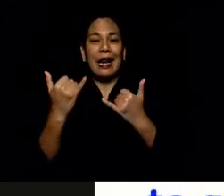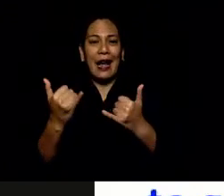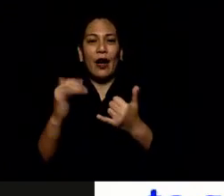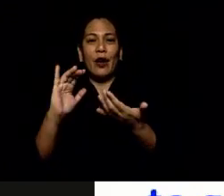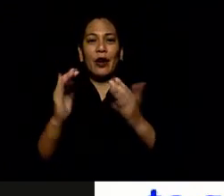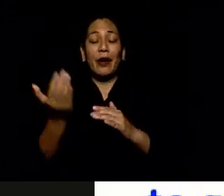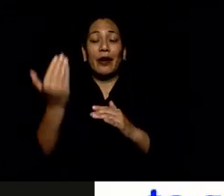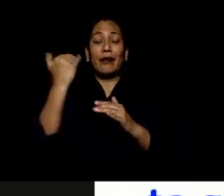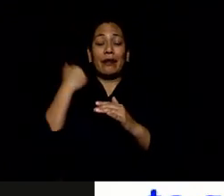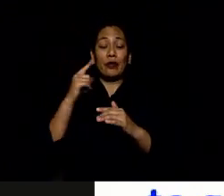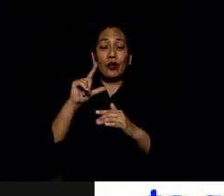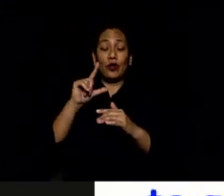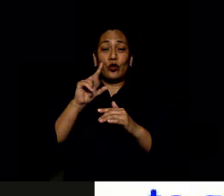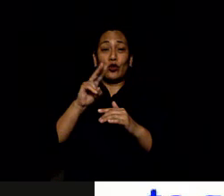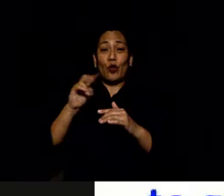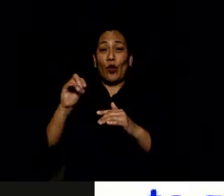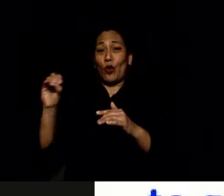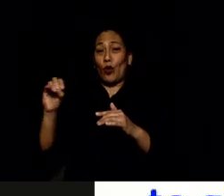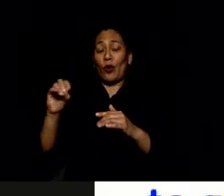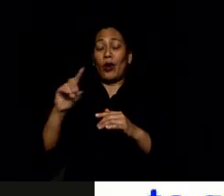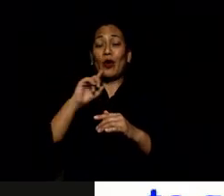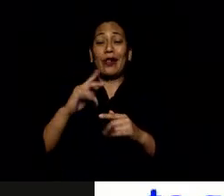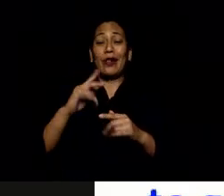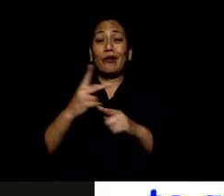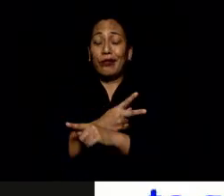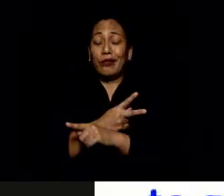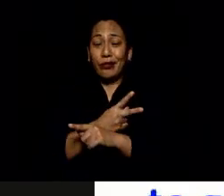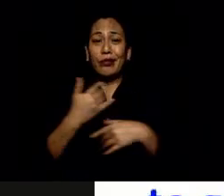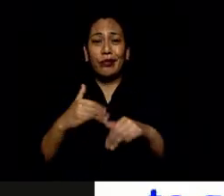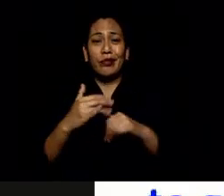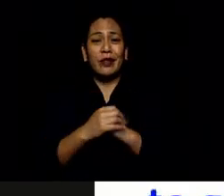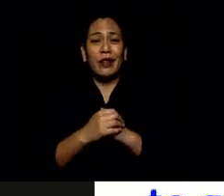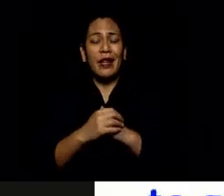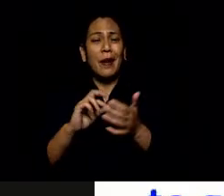2000, which is really going so much in the wrong direction when we're